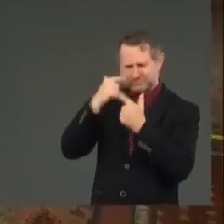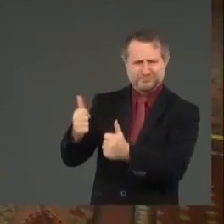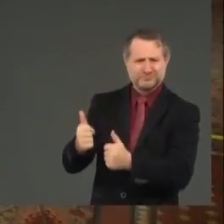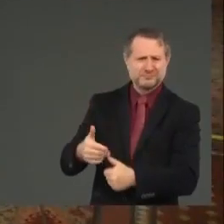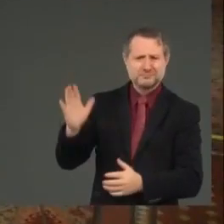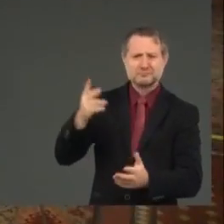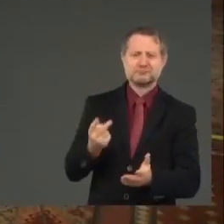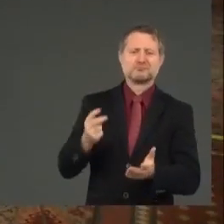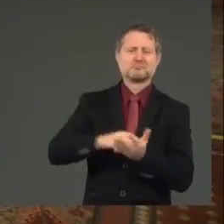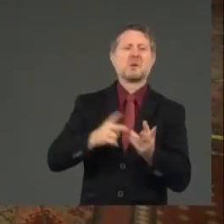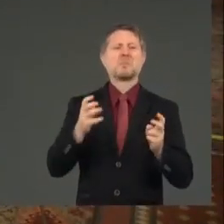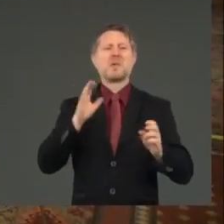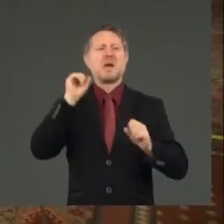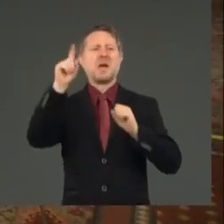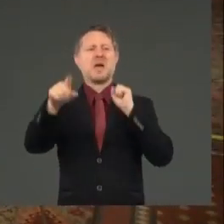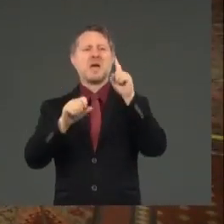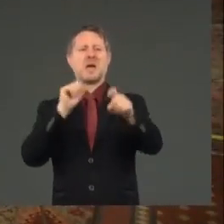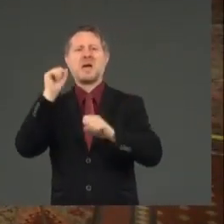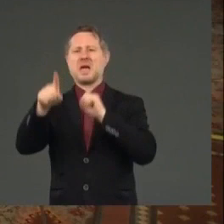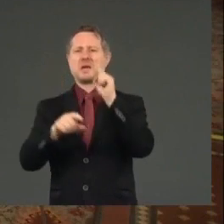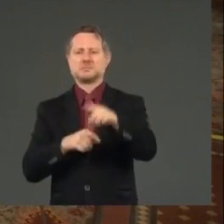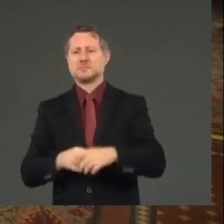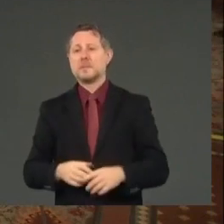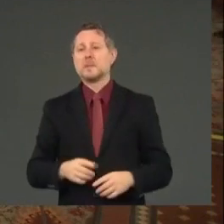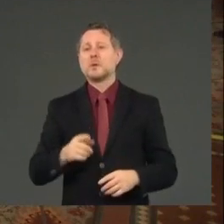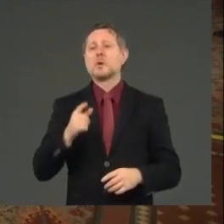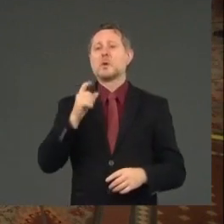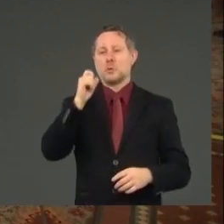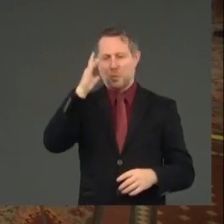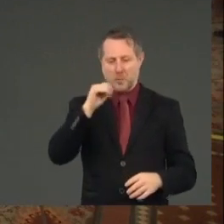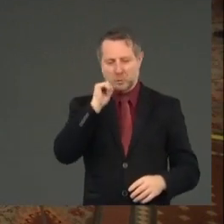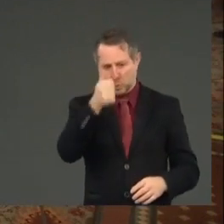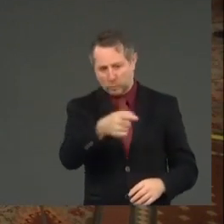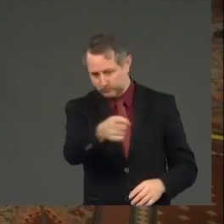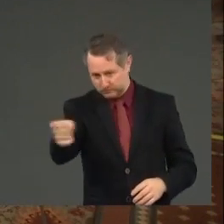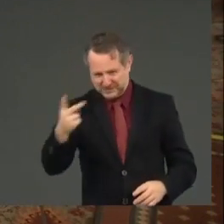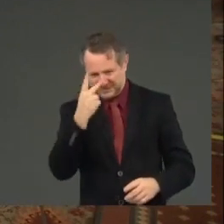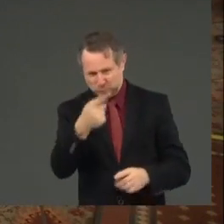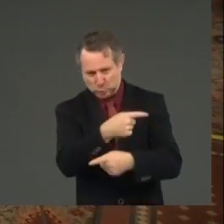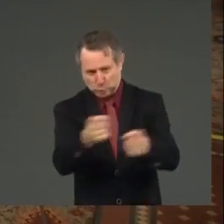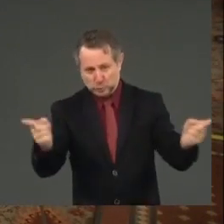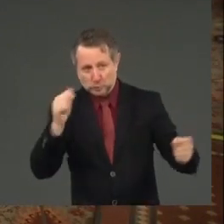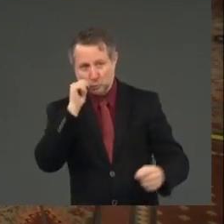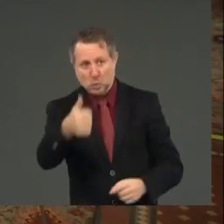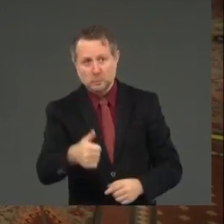BUT WHATEVER LEGISLATION THEY